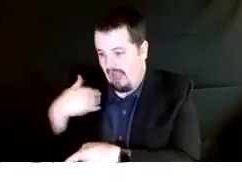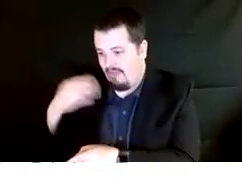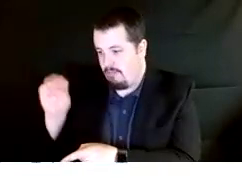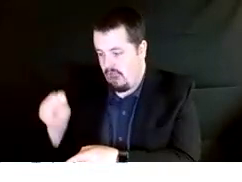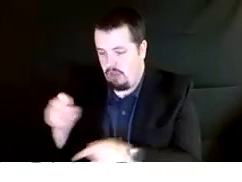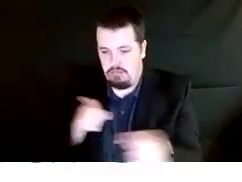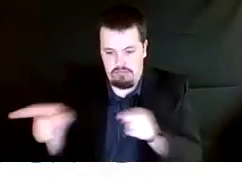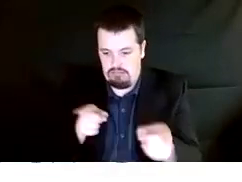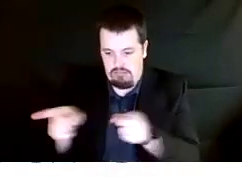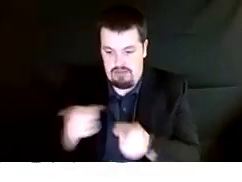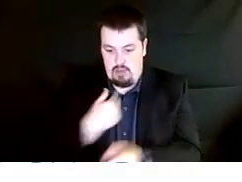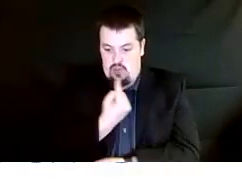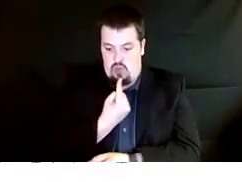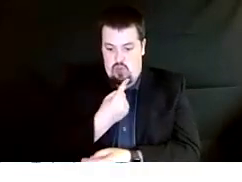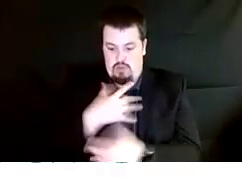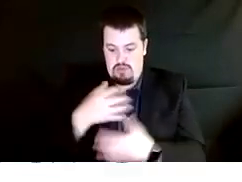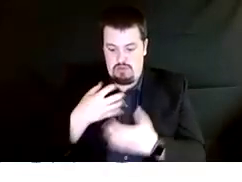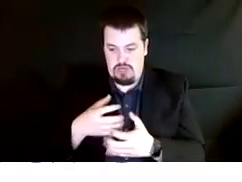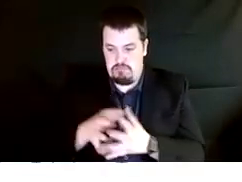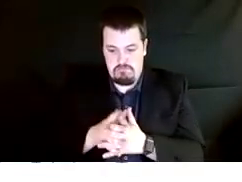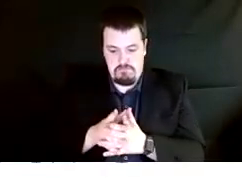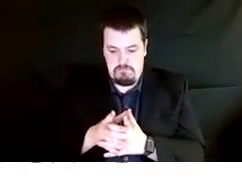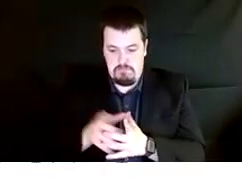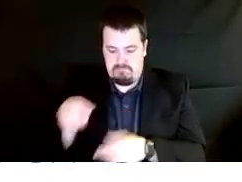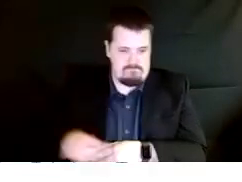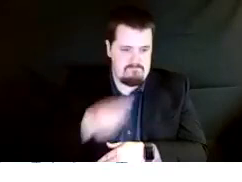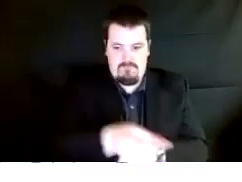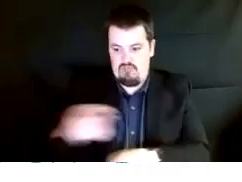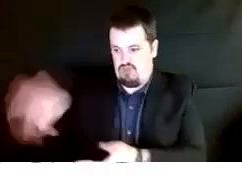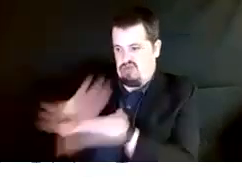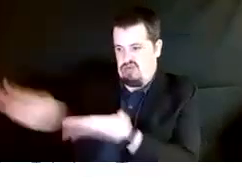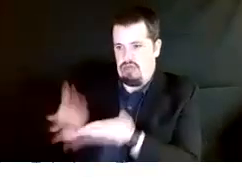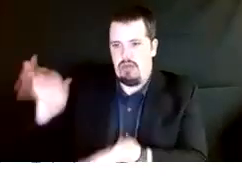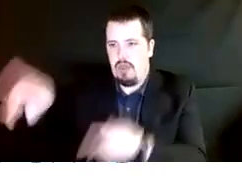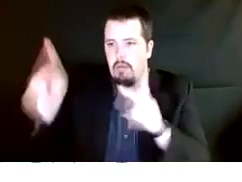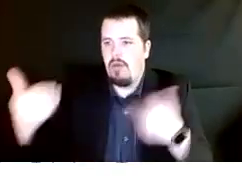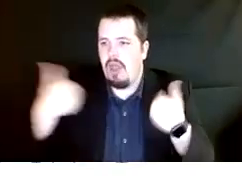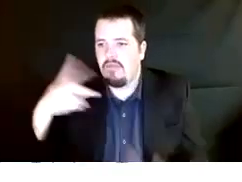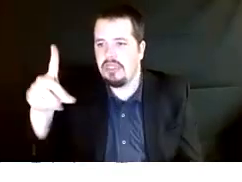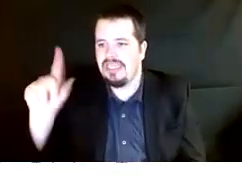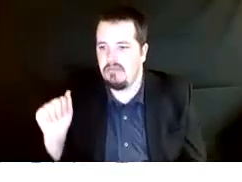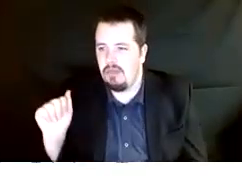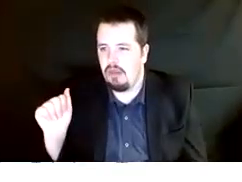according to these guidelines, the person would be excluded who had the disability um